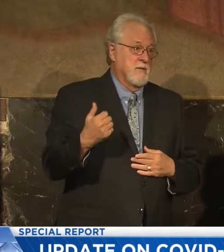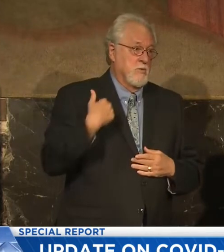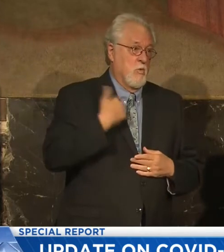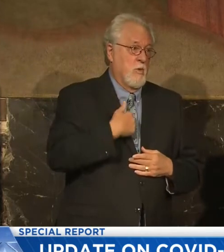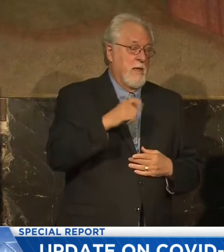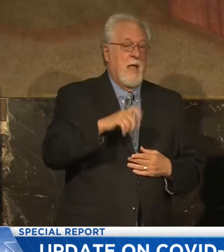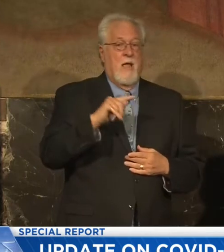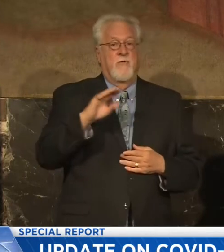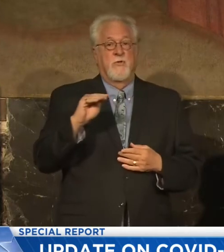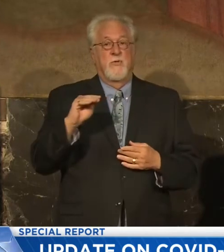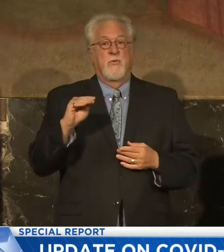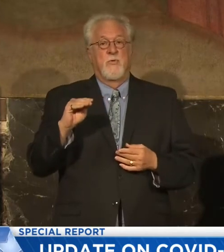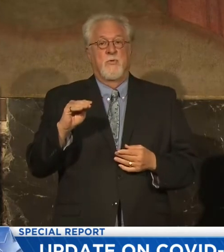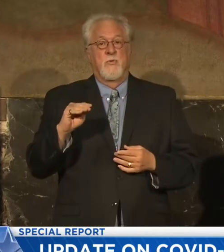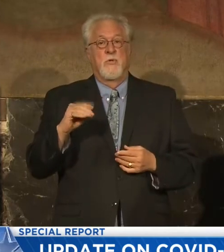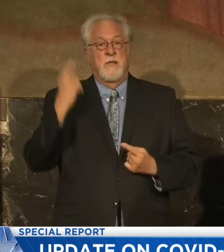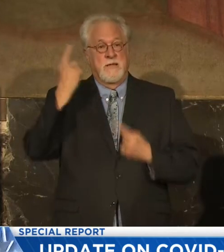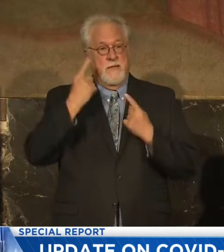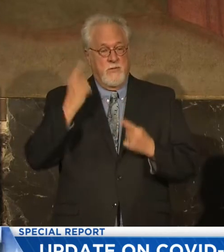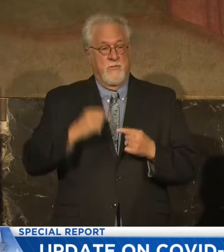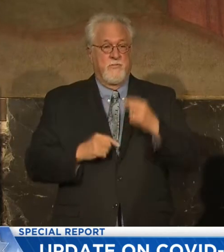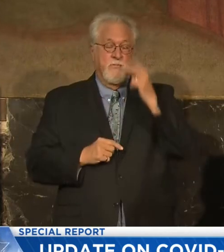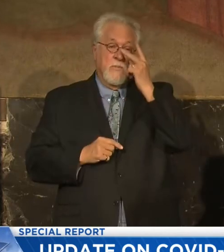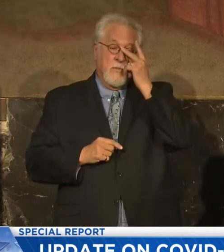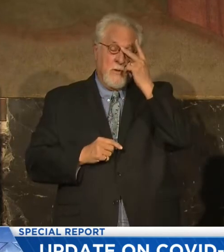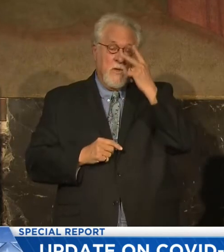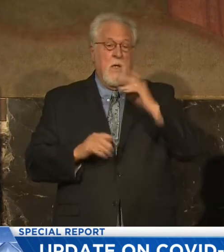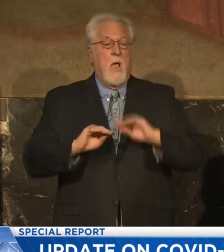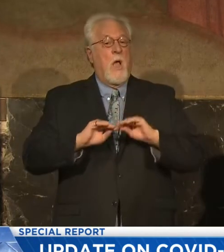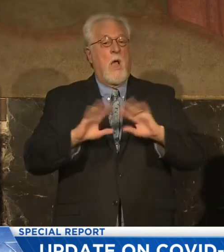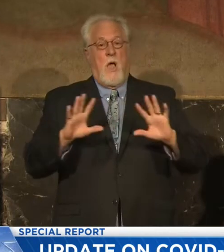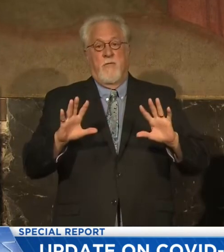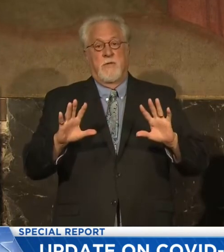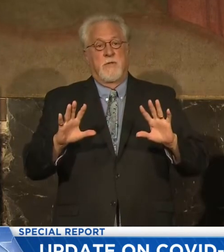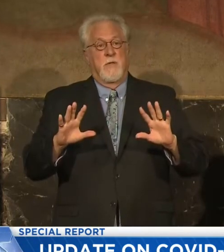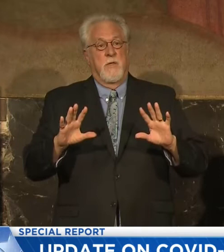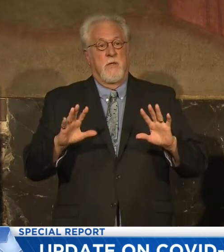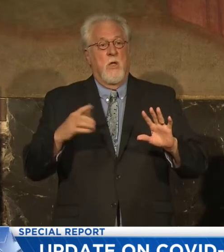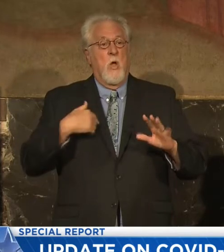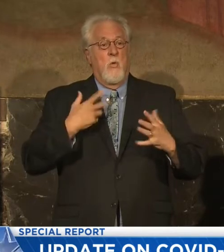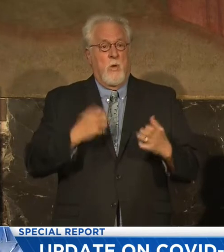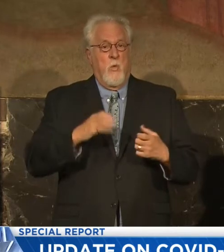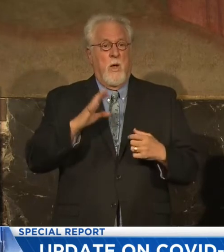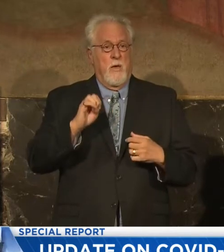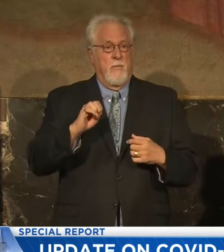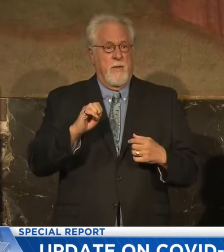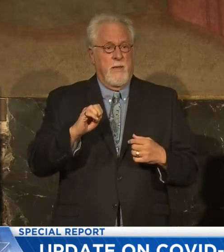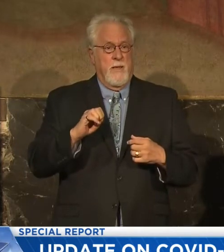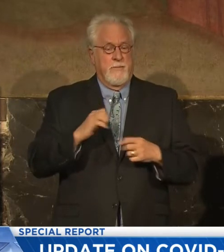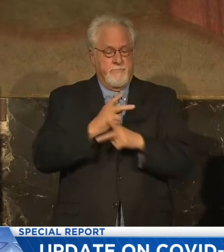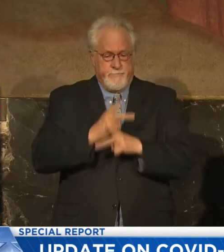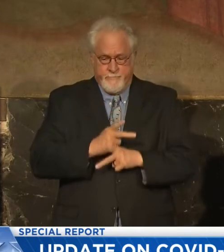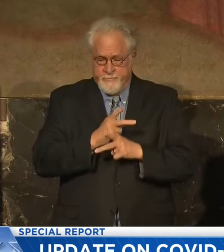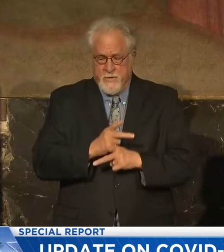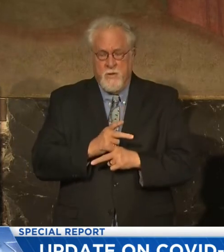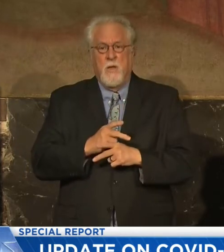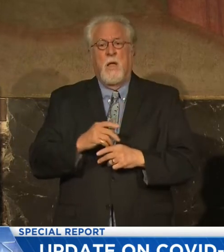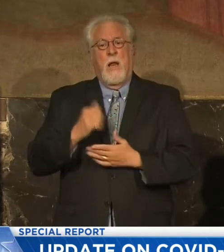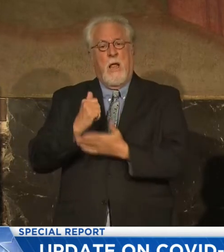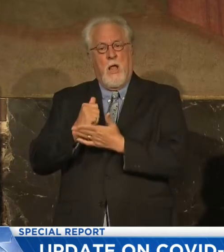CARES ACT FUNDING, THEN NONE OF IT WILL BE LEFT IN ORDER TO REPLACE REVENUE. SO THAT'S SOMETHING ELSE THAT I